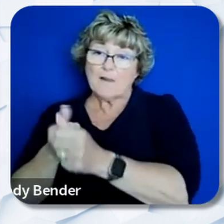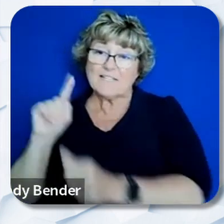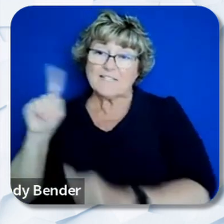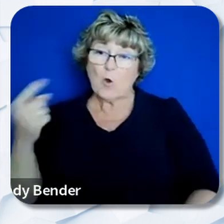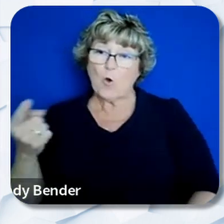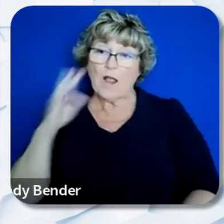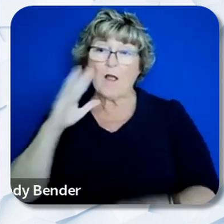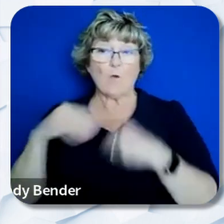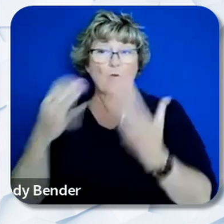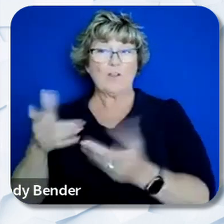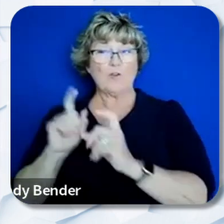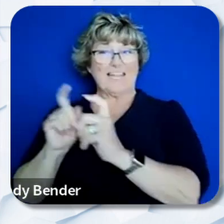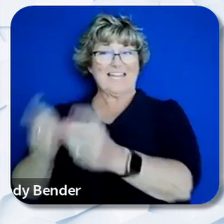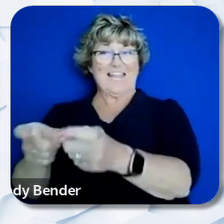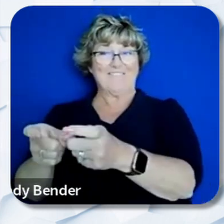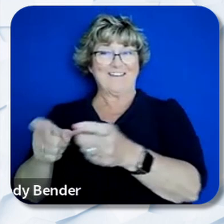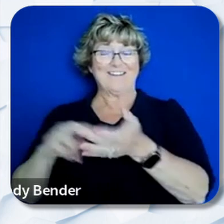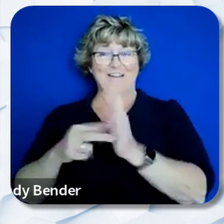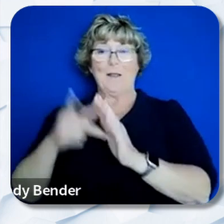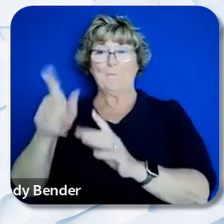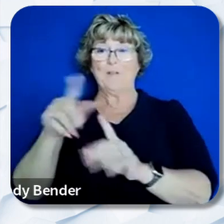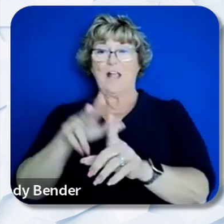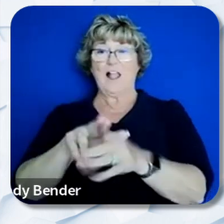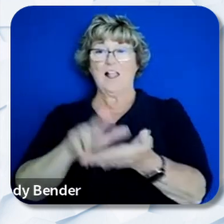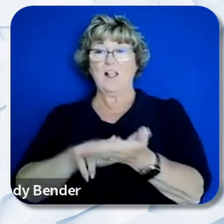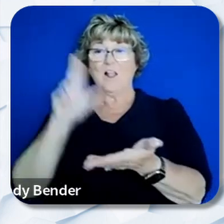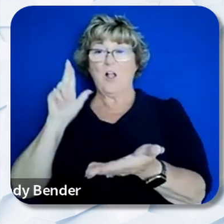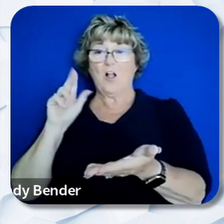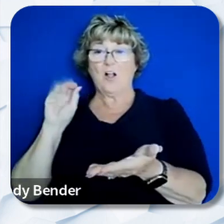give you a gift, which means you can log off right now, because you will not be participating